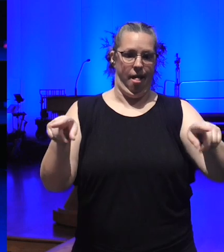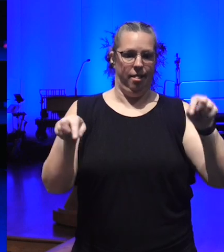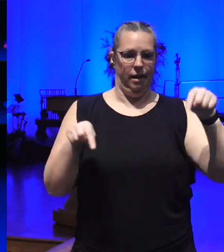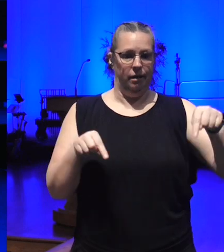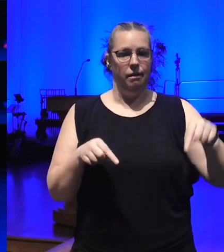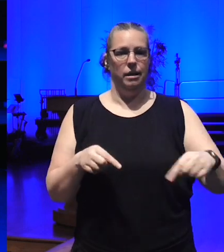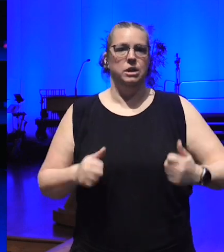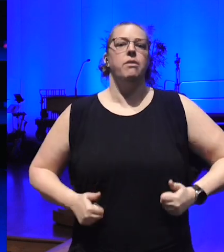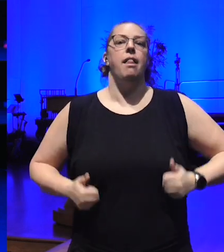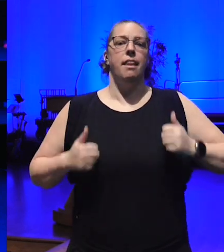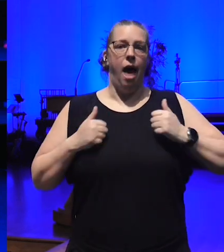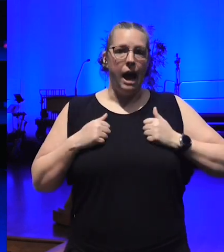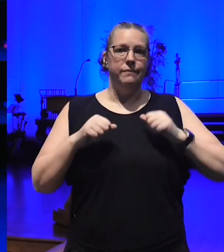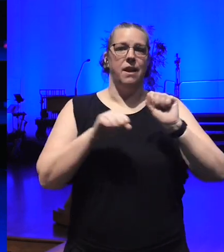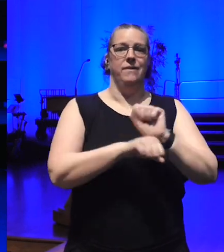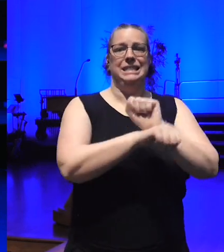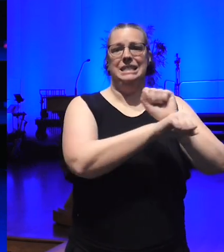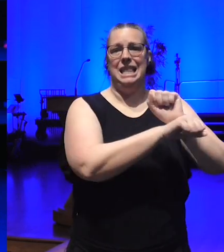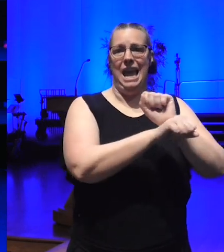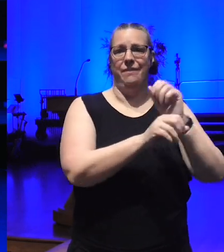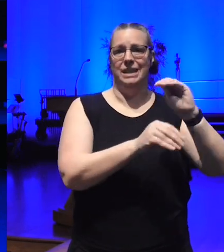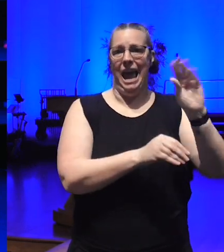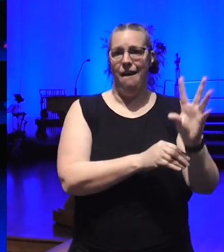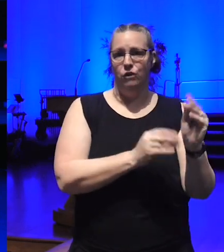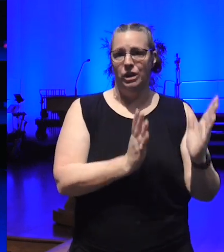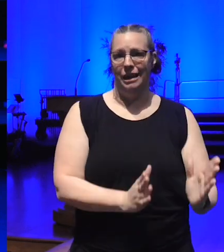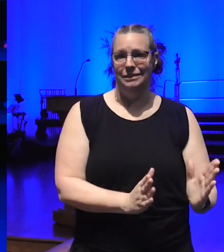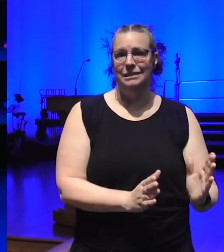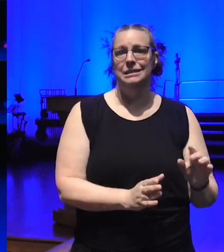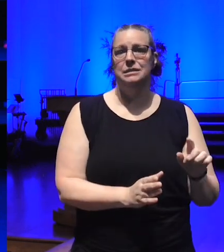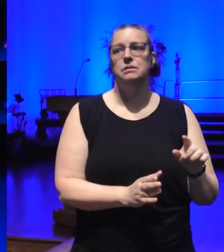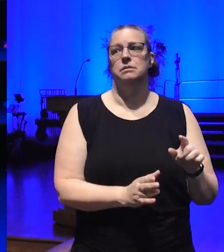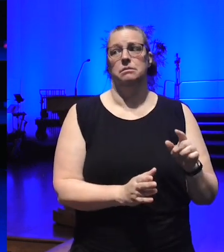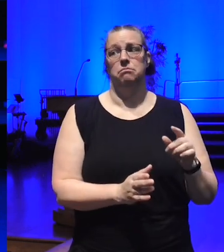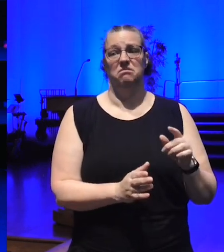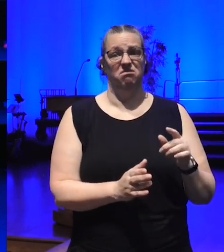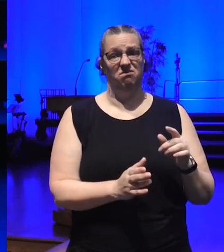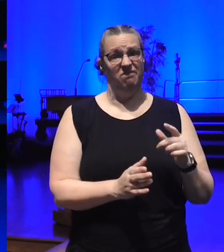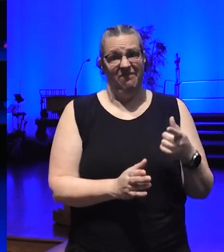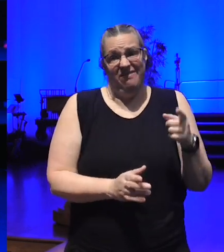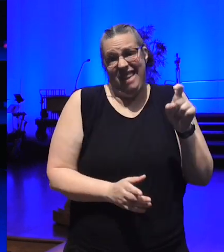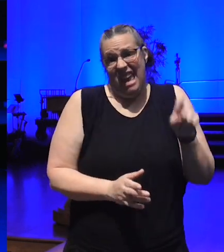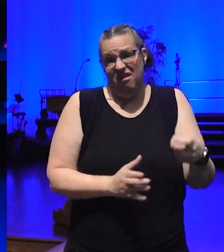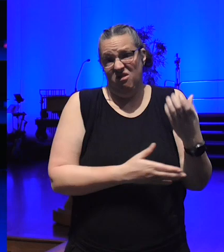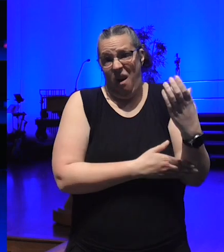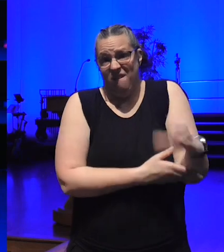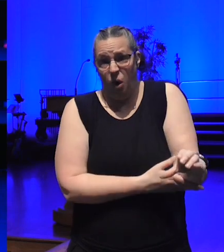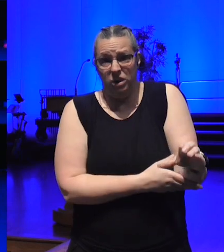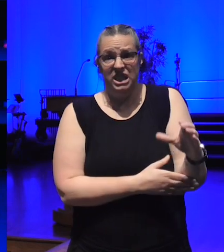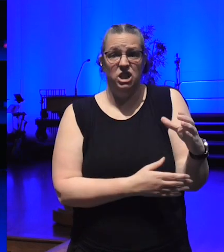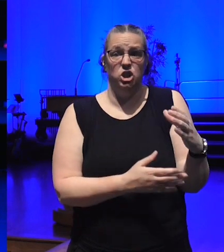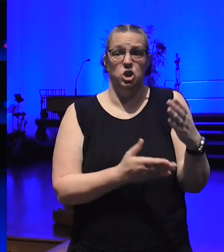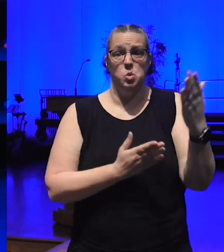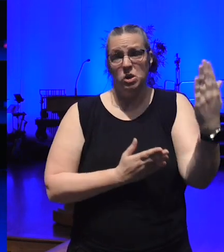enslaved Africans who again their will had to serve in this institution that we call chatt